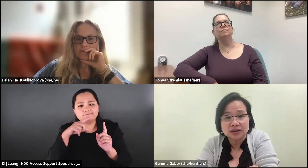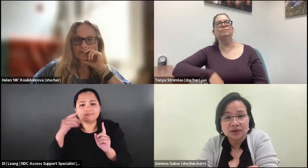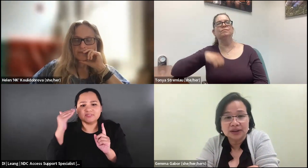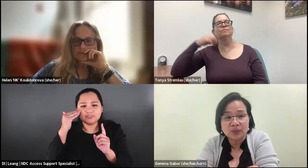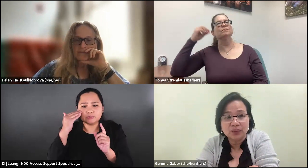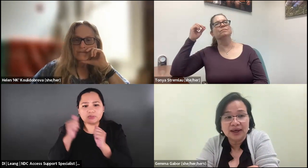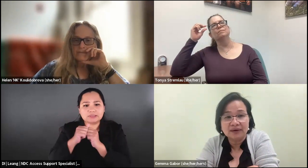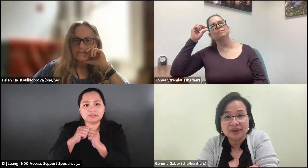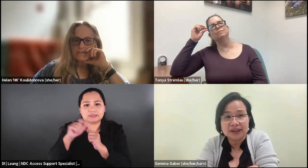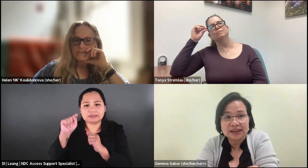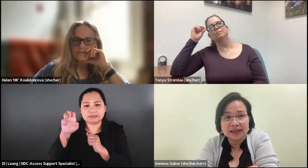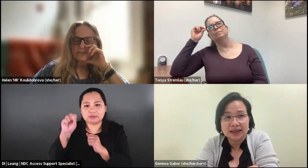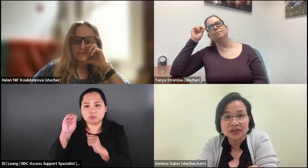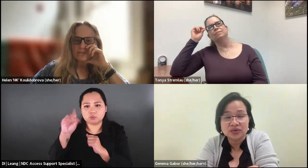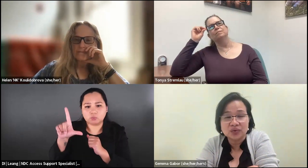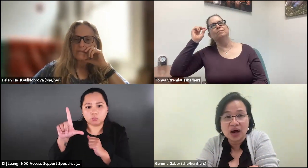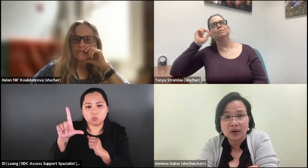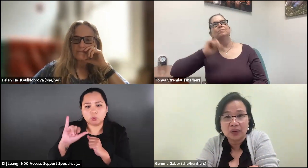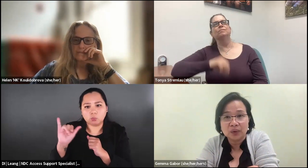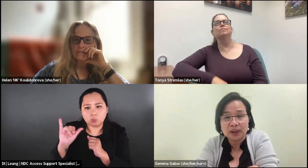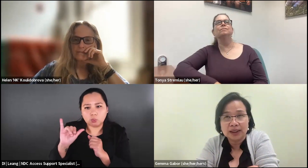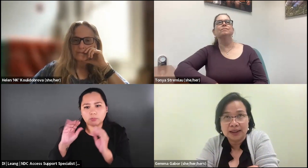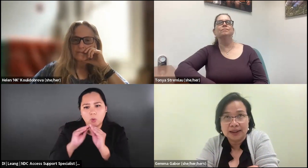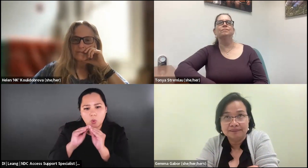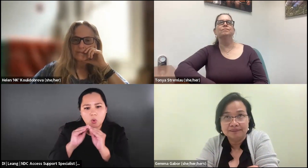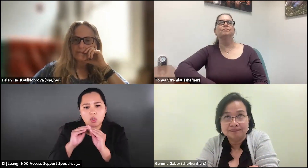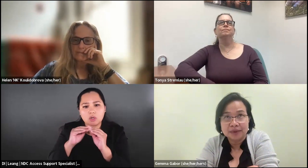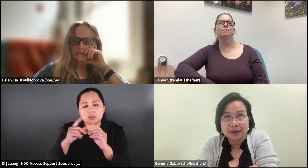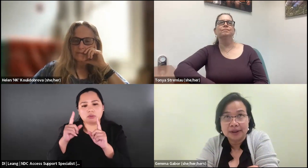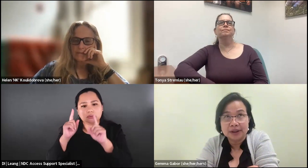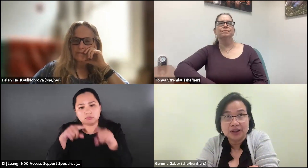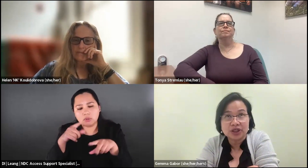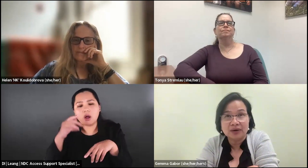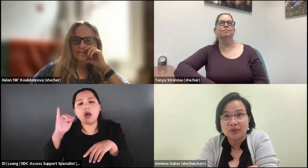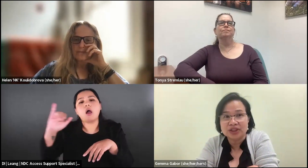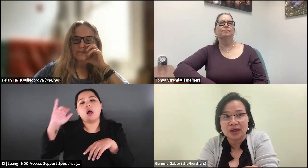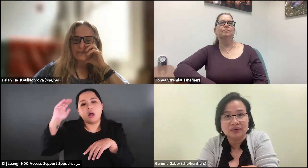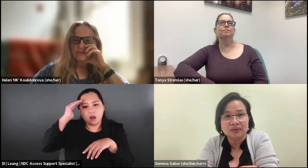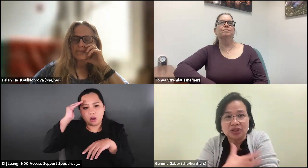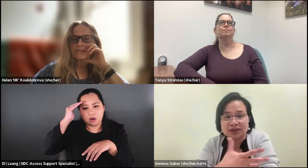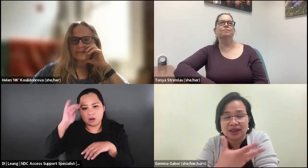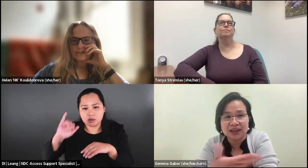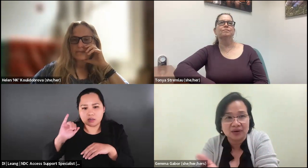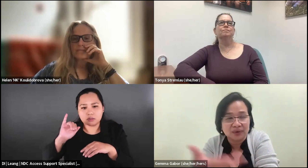so that they will have an idea as to how second